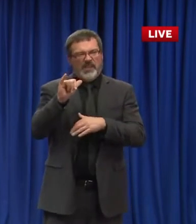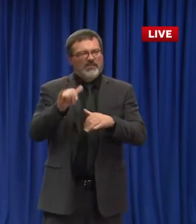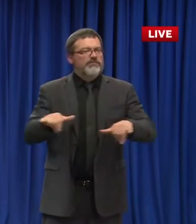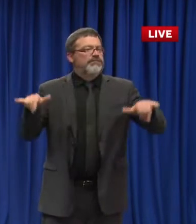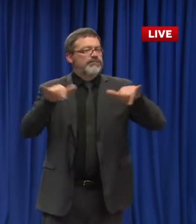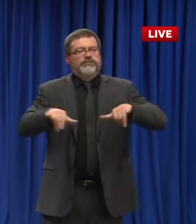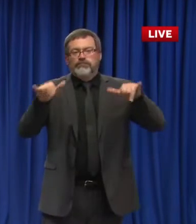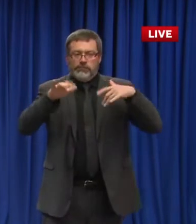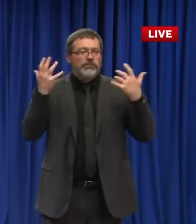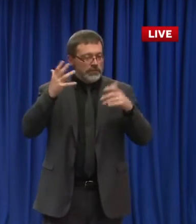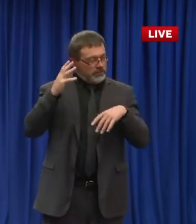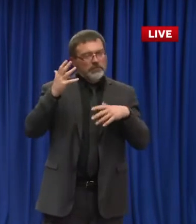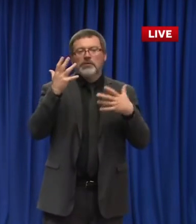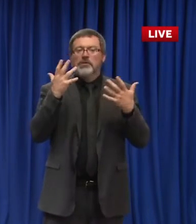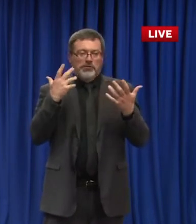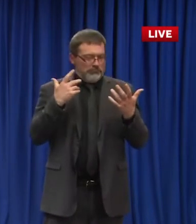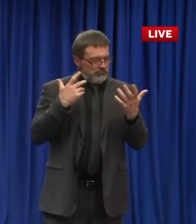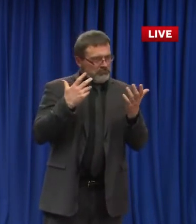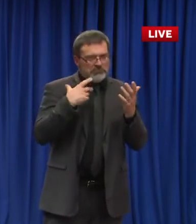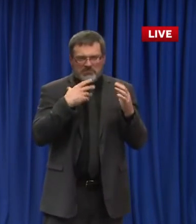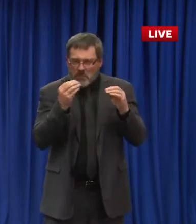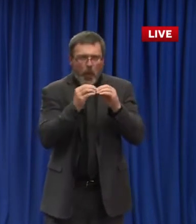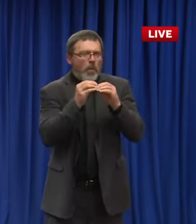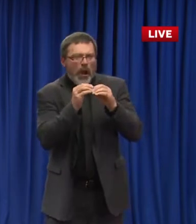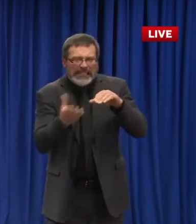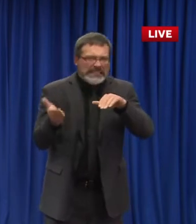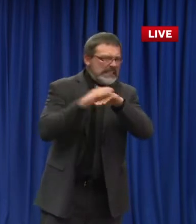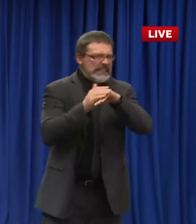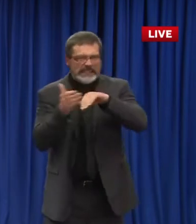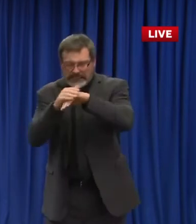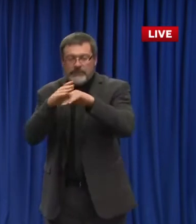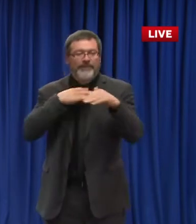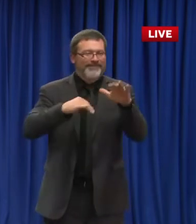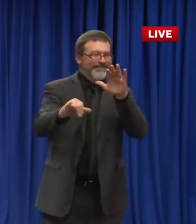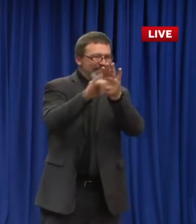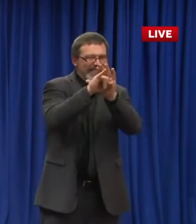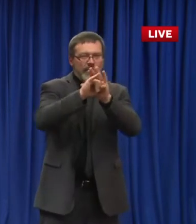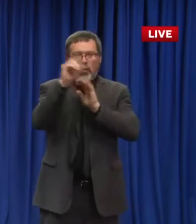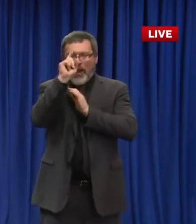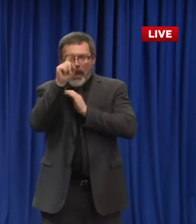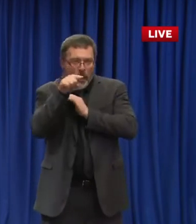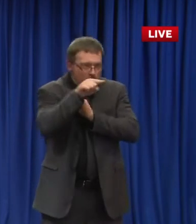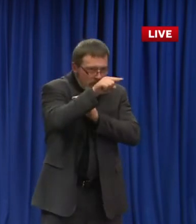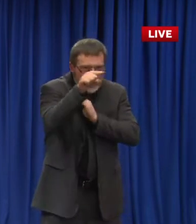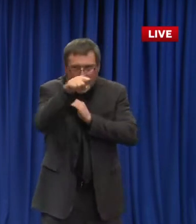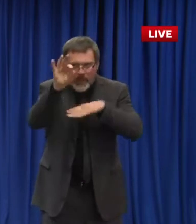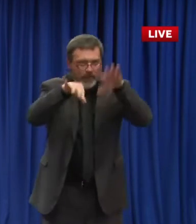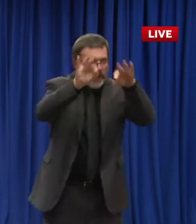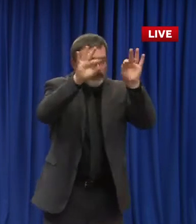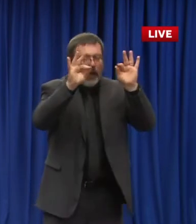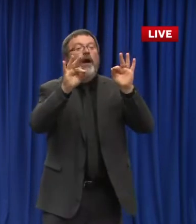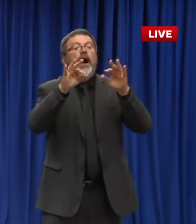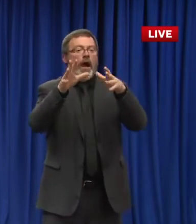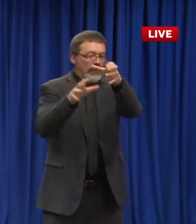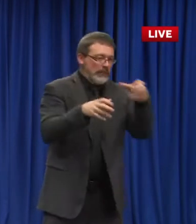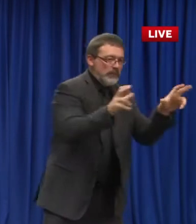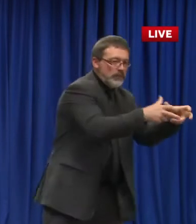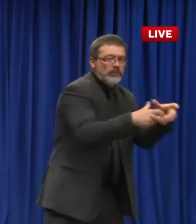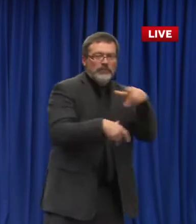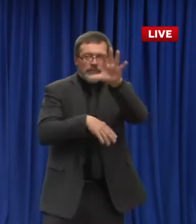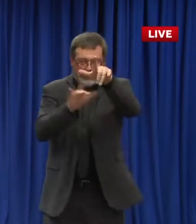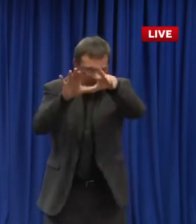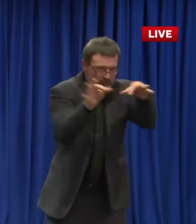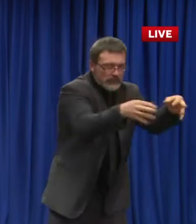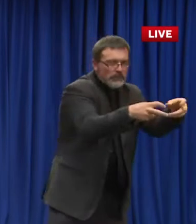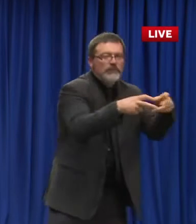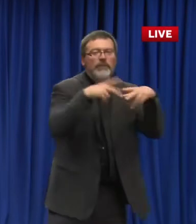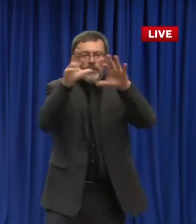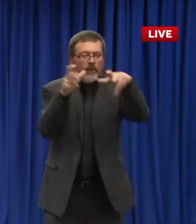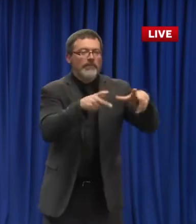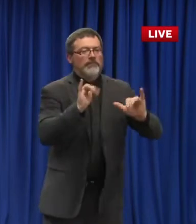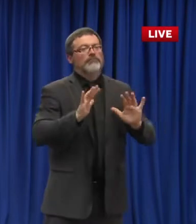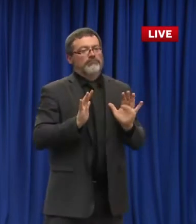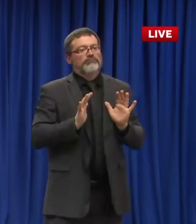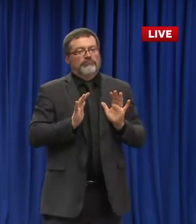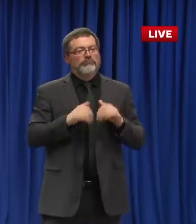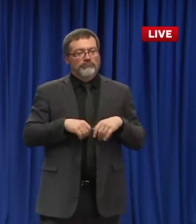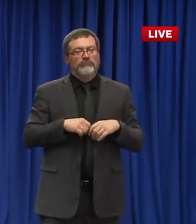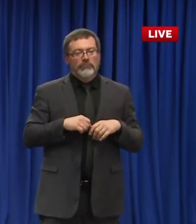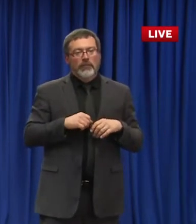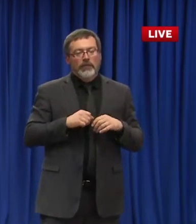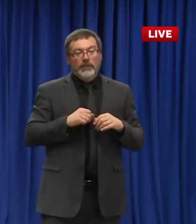SO WE’RE CERTAINLY RAMPING UP TESTING TO TRY AND MORE RAPIDLY IDENTIFY INFECTION SO WE CAN PUT PEOPLE OUR ISOLATION AND QUARANTINE TRY AND SLOW THE SPREAD OF COVID-19 WITHIN OUR